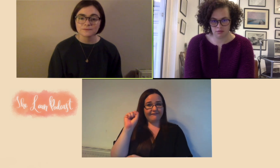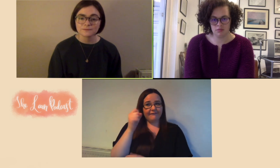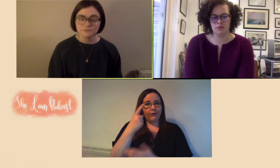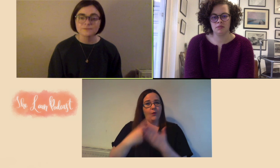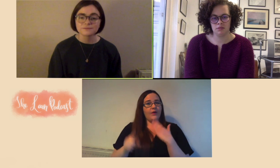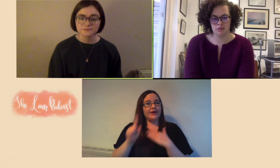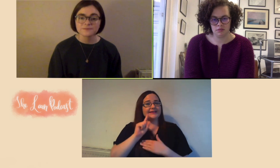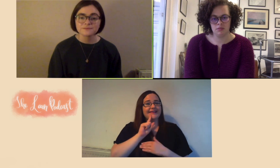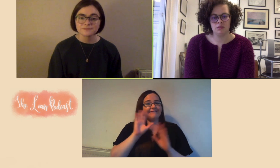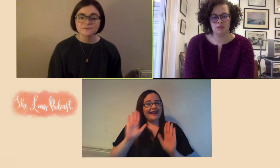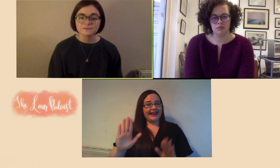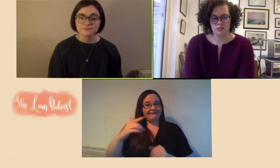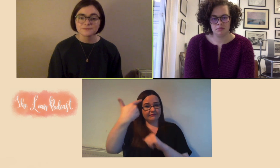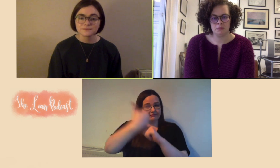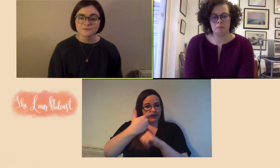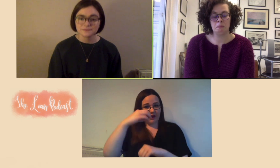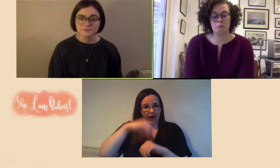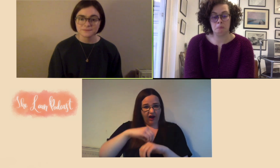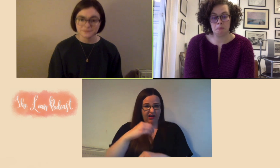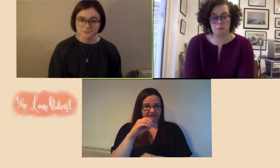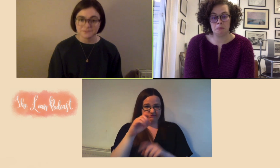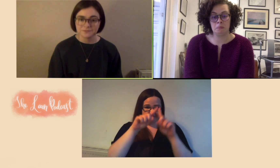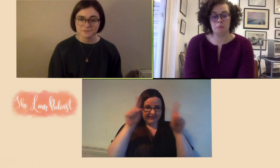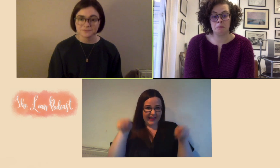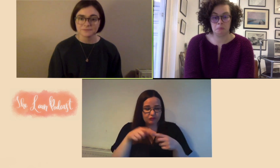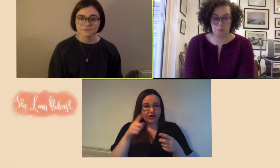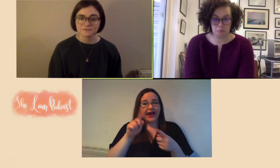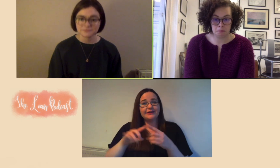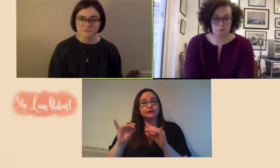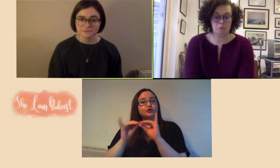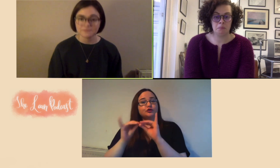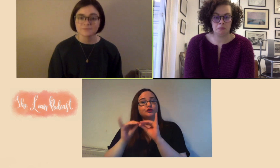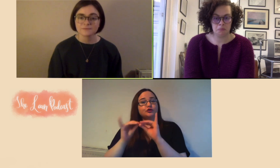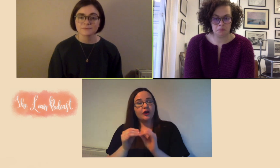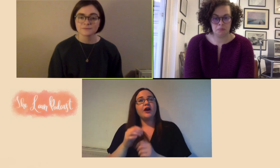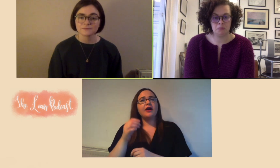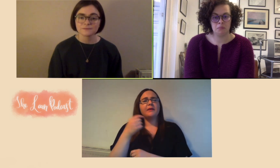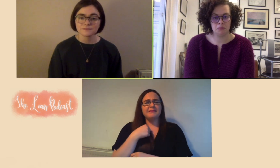And at the start of the meeting, I kind of realized that whoever was chairing the meeting